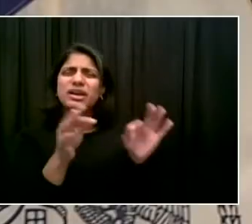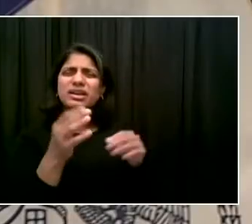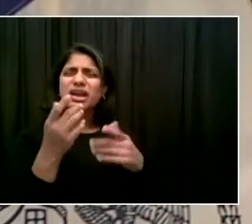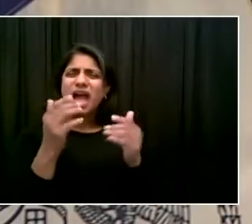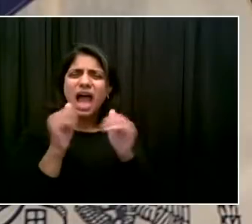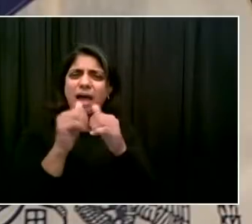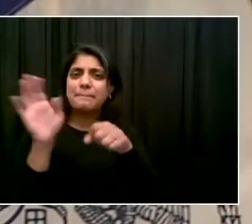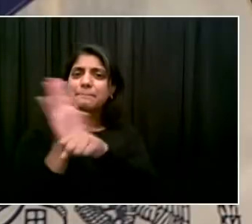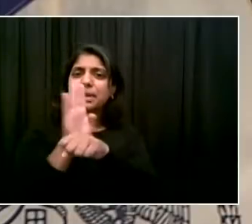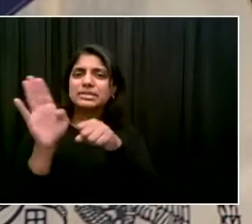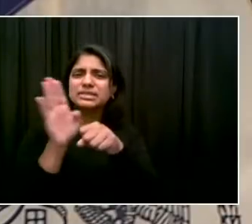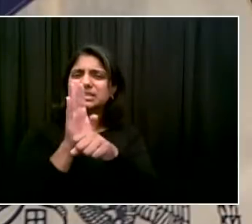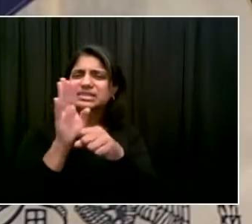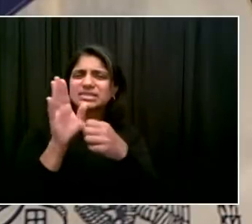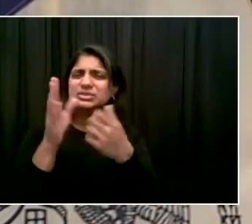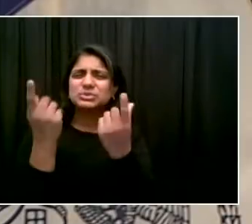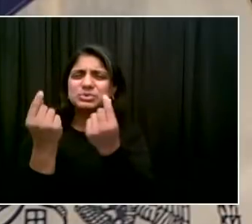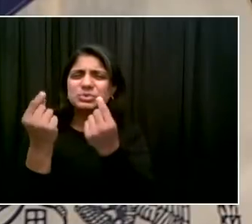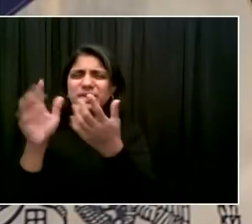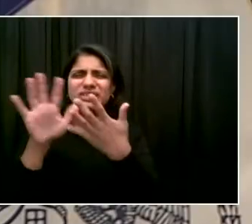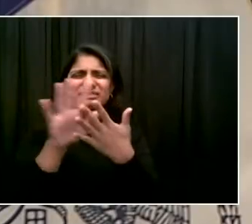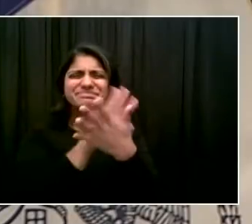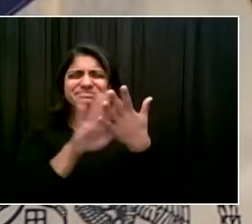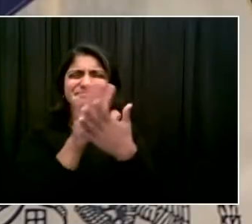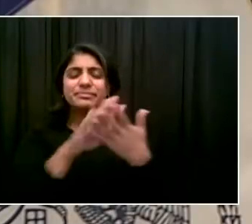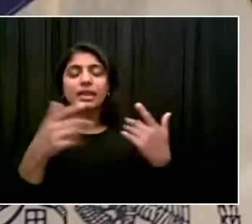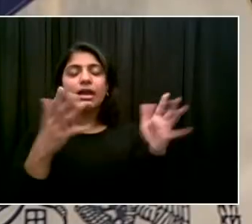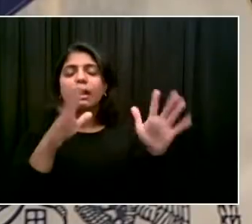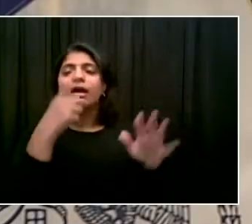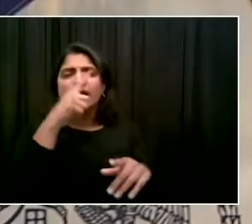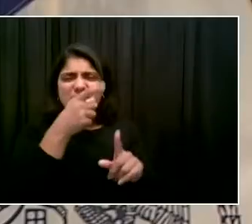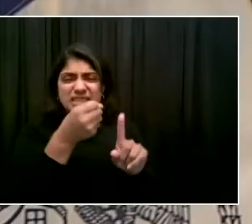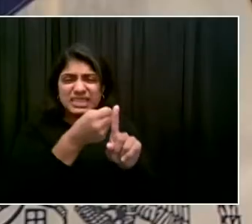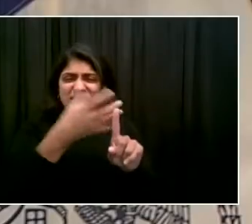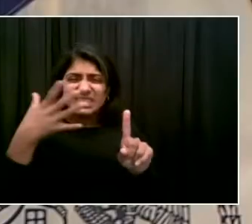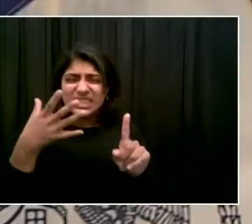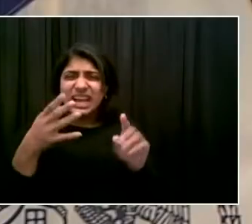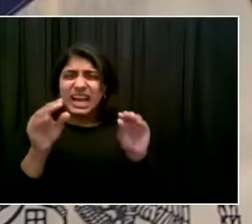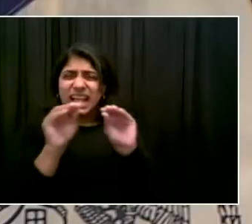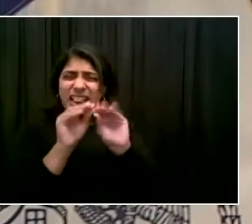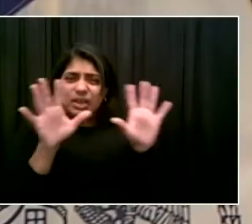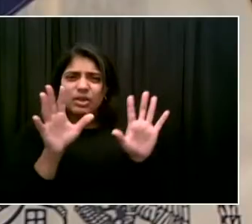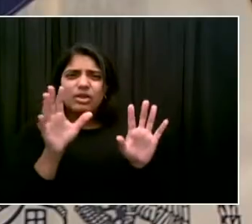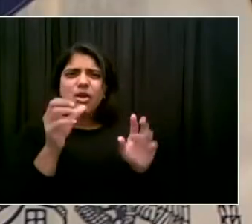EXPLAINING WHAT BUSINESSES ARE HAVING TO DO, CAN YOU OR